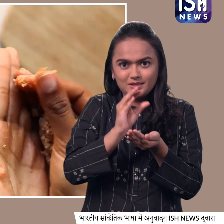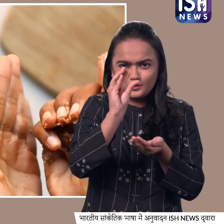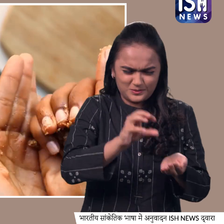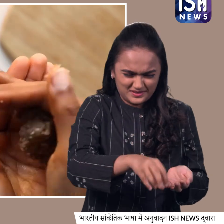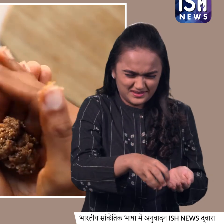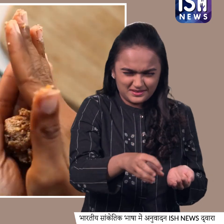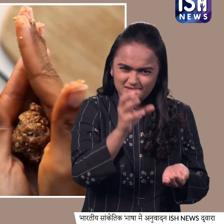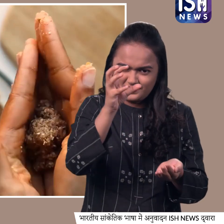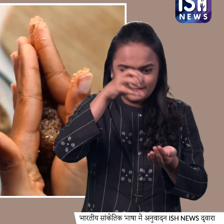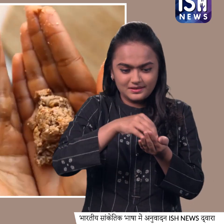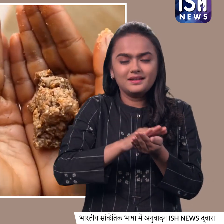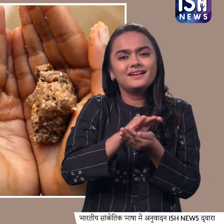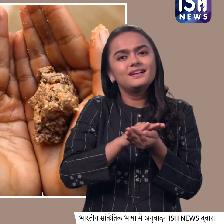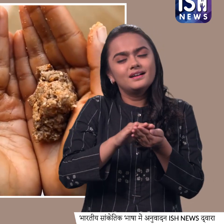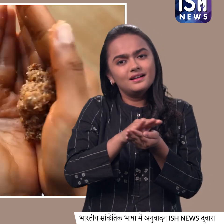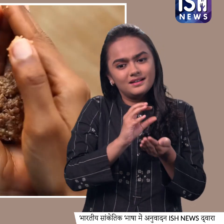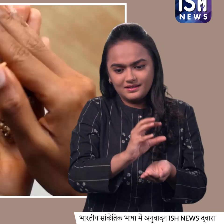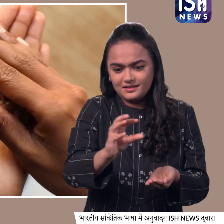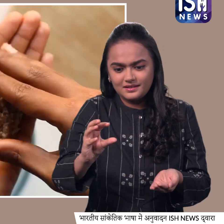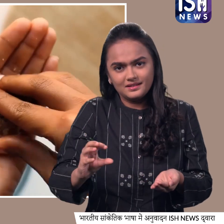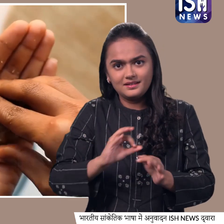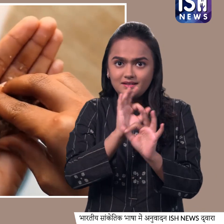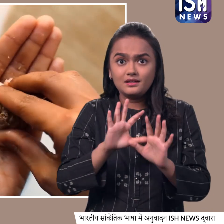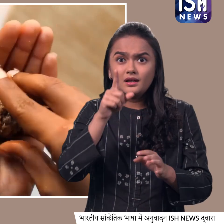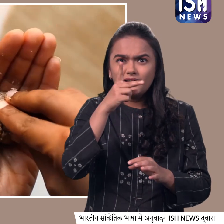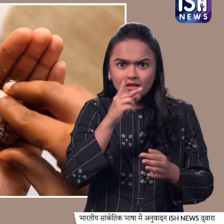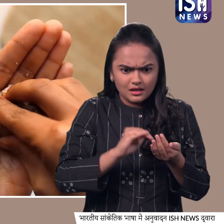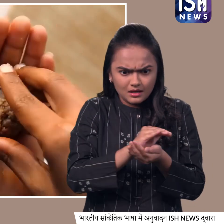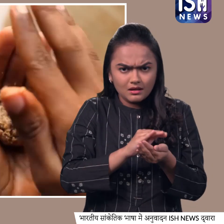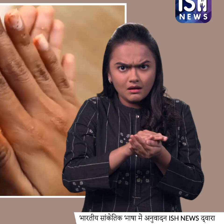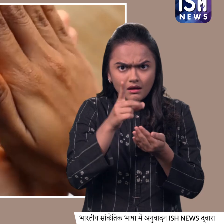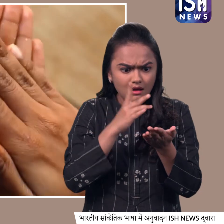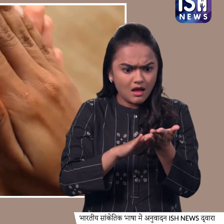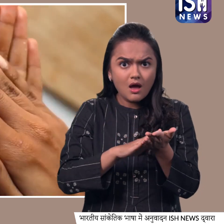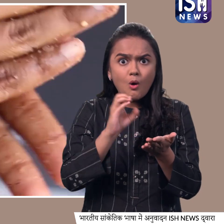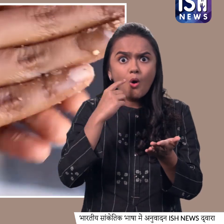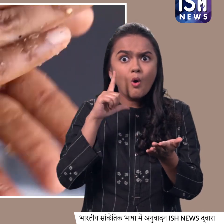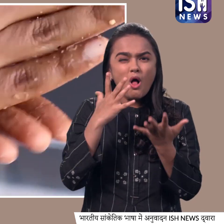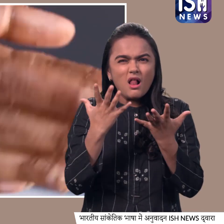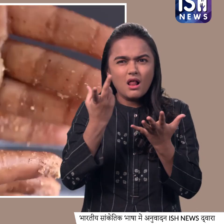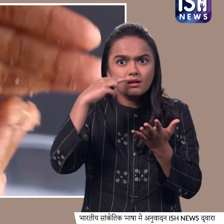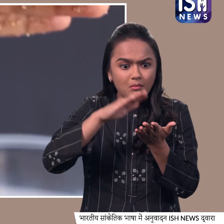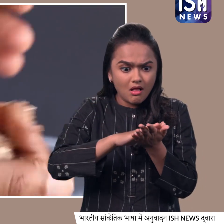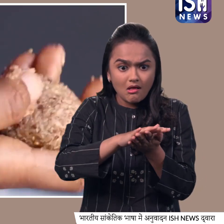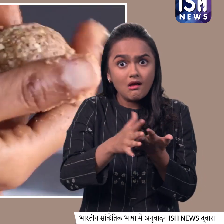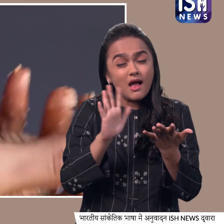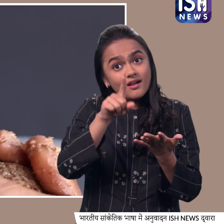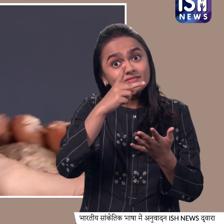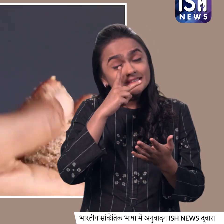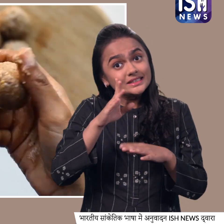Take a little batter in the hands and make the ladoos. While making ladoos you will see that so much oil is released in your hands.